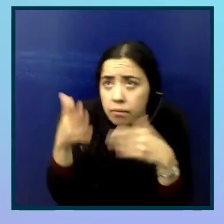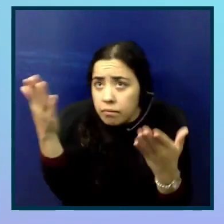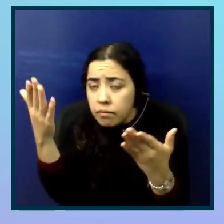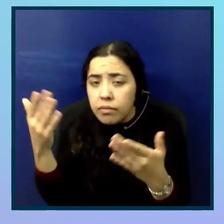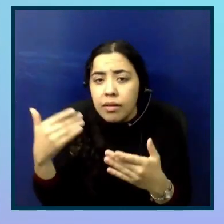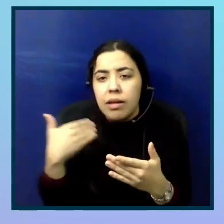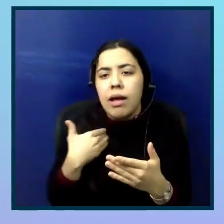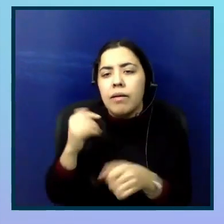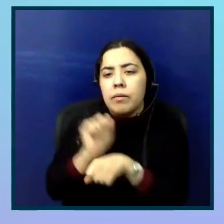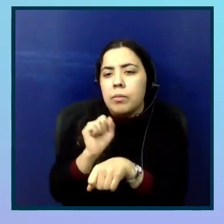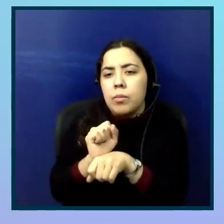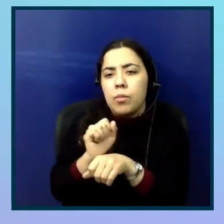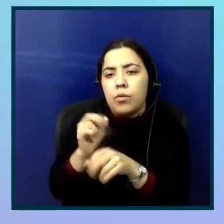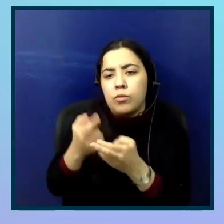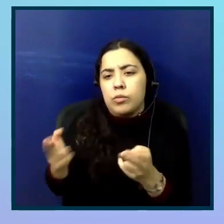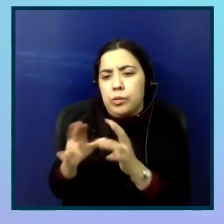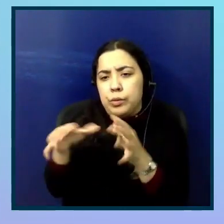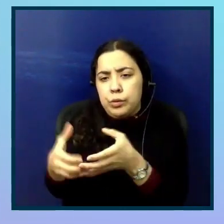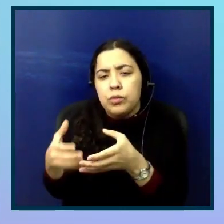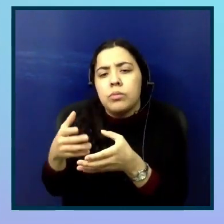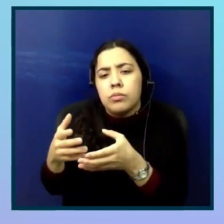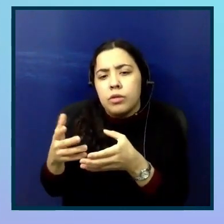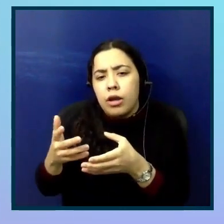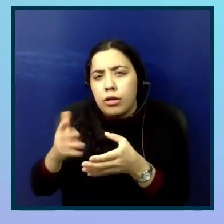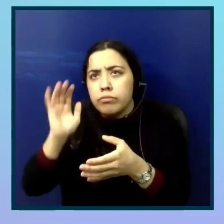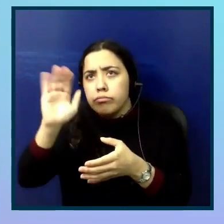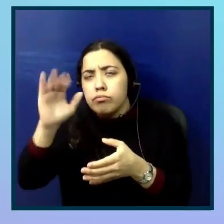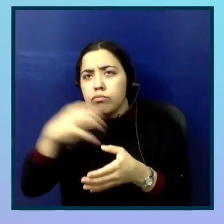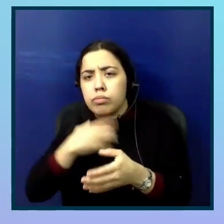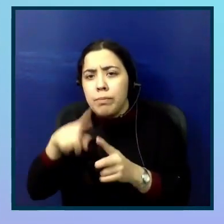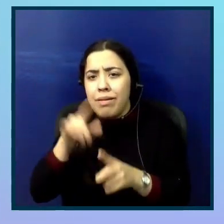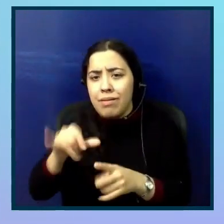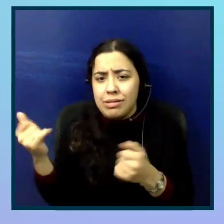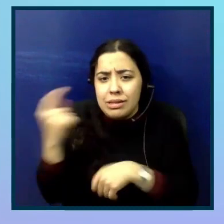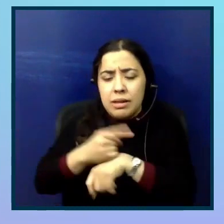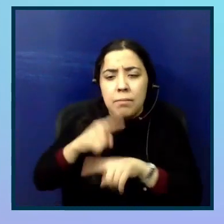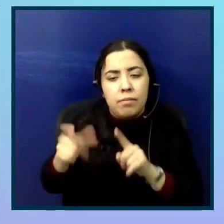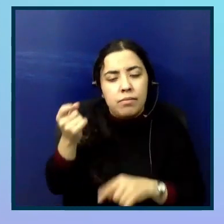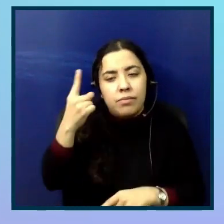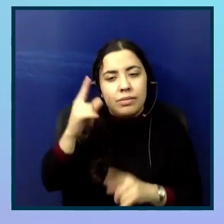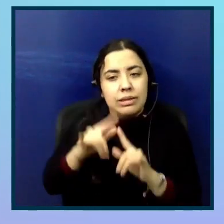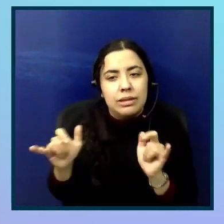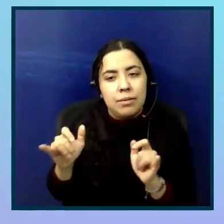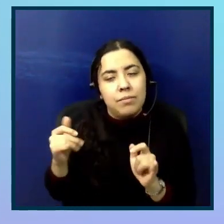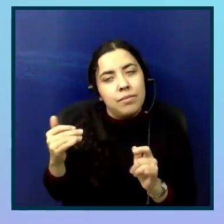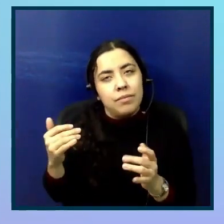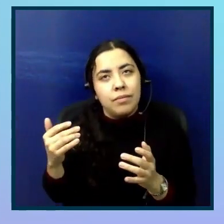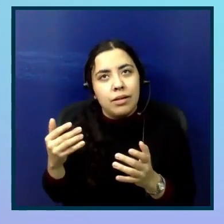that are very vocal about this today, but because it is purely, in capitalistic way of business reason.